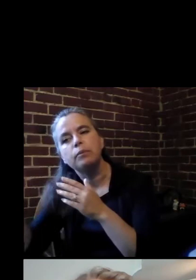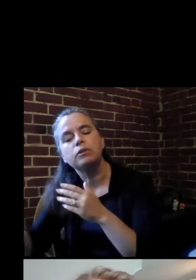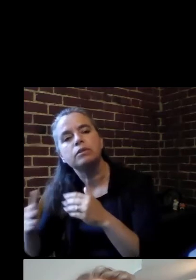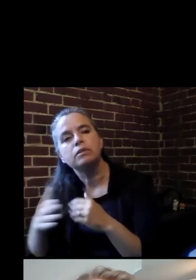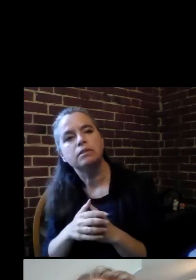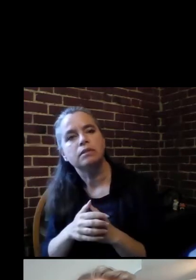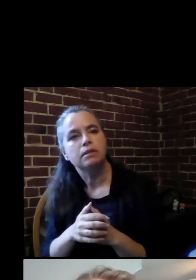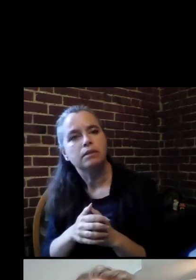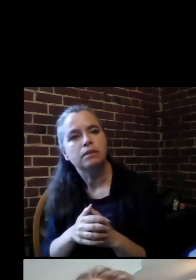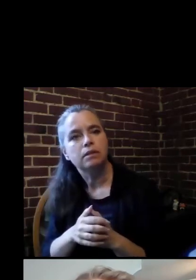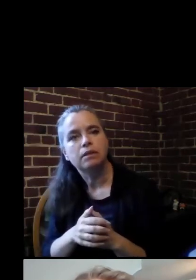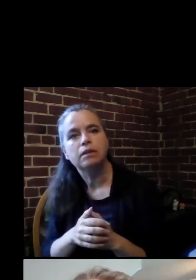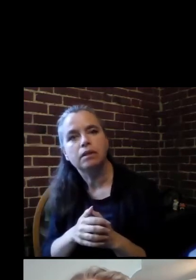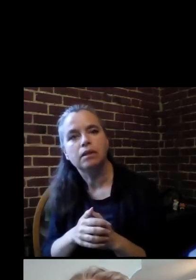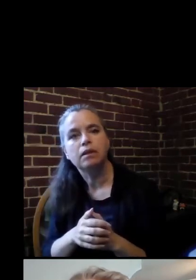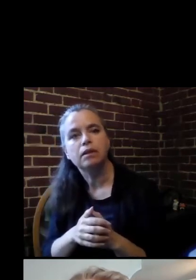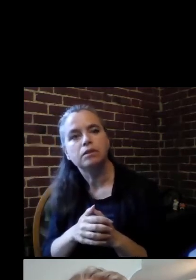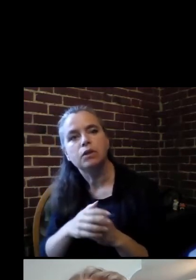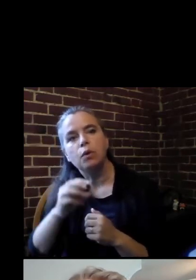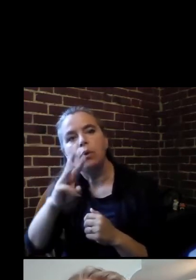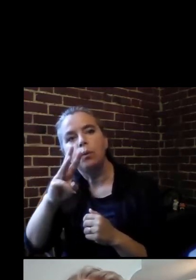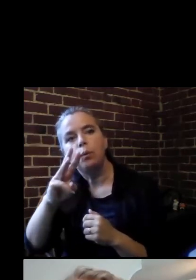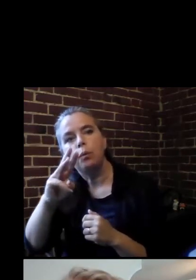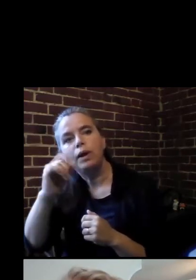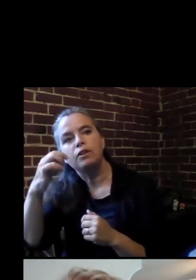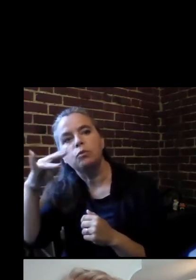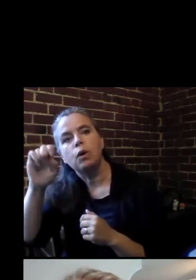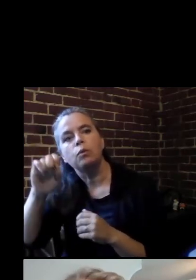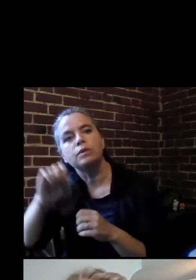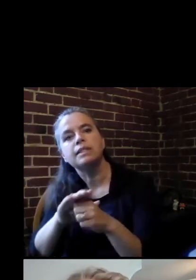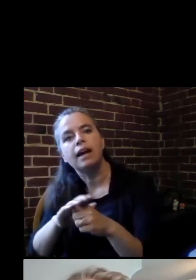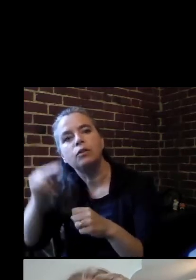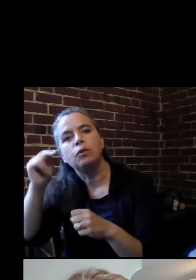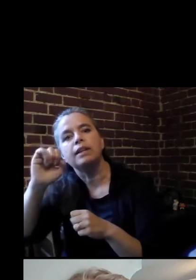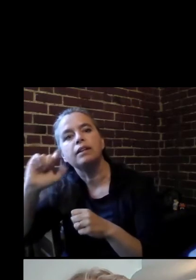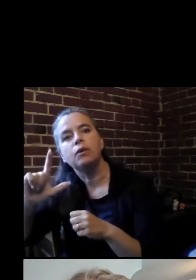And similarly, at Windrose site in northern Illinois, which is a Potawatomi village from the early 19th century,